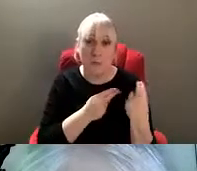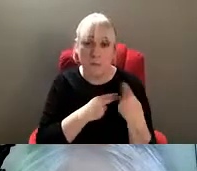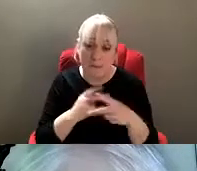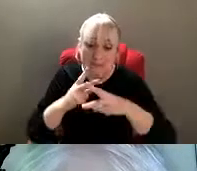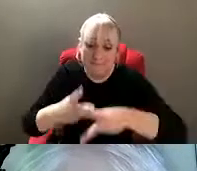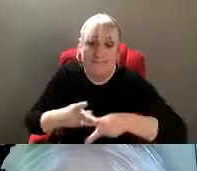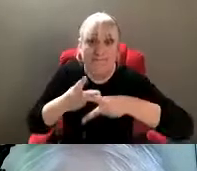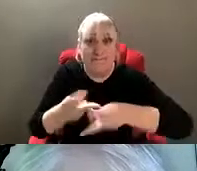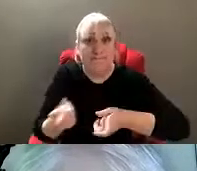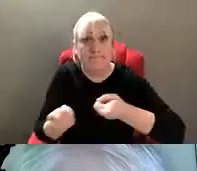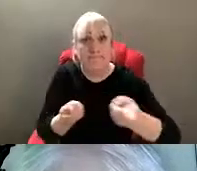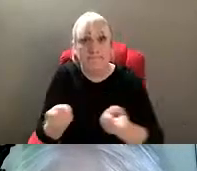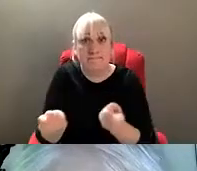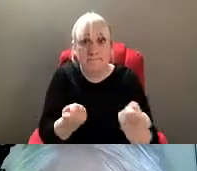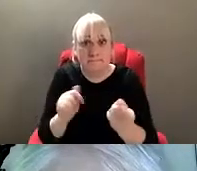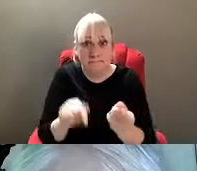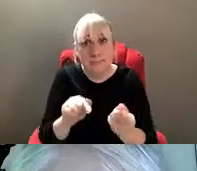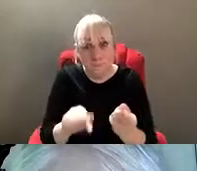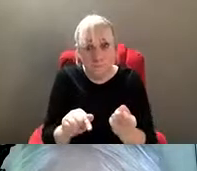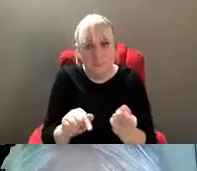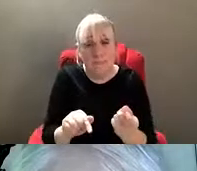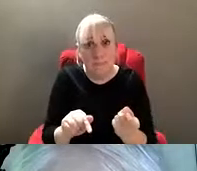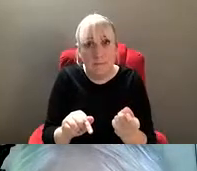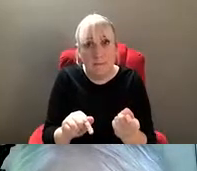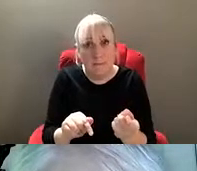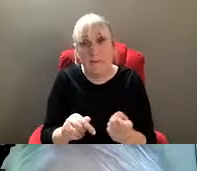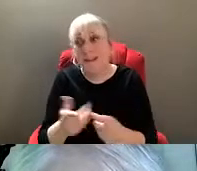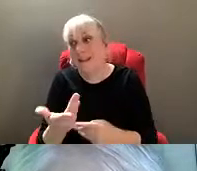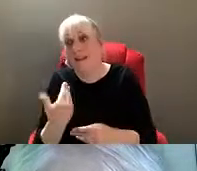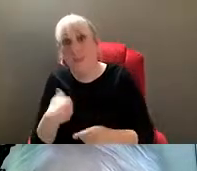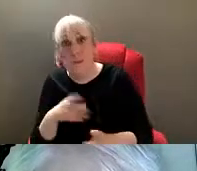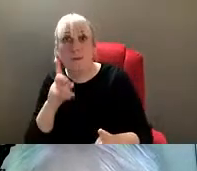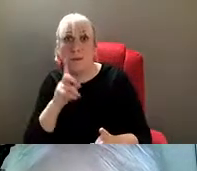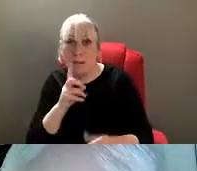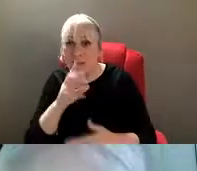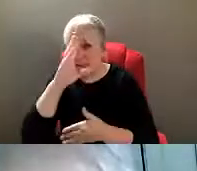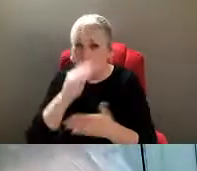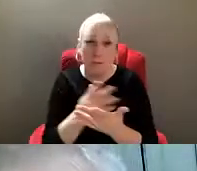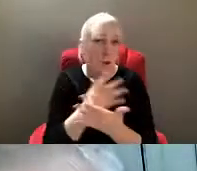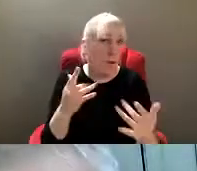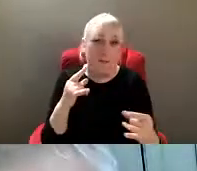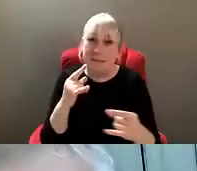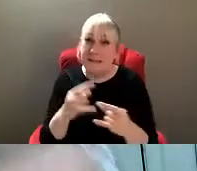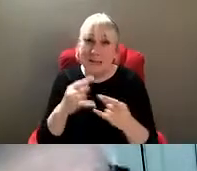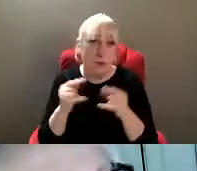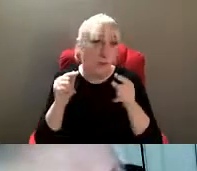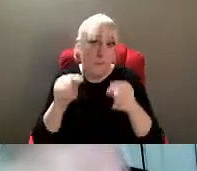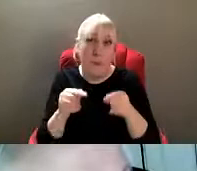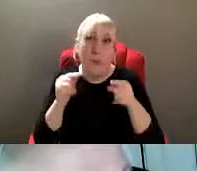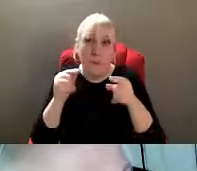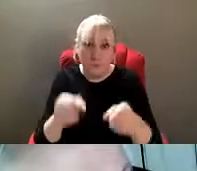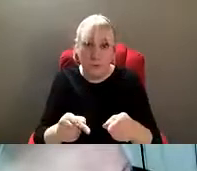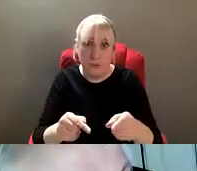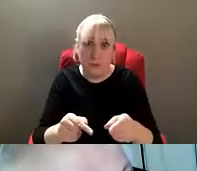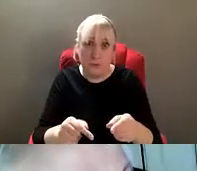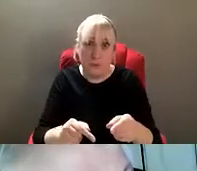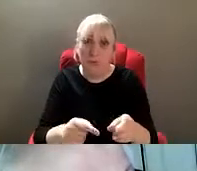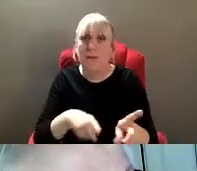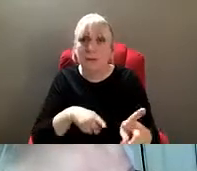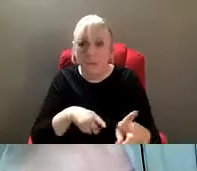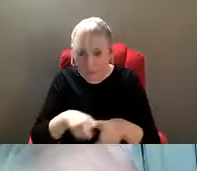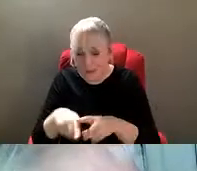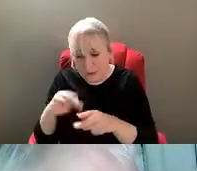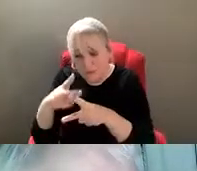um are prone to a lot of um abuse and sexual abuse in trying to fulfill this um duties and i have